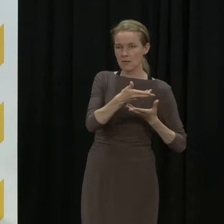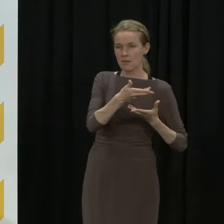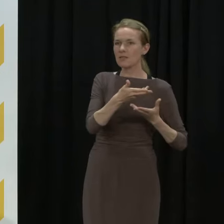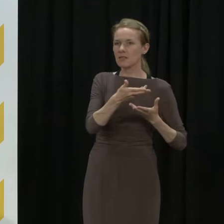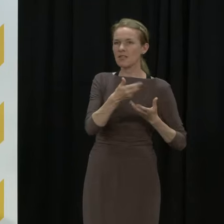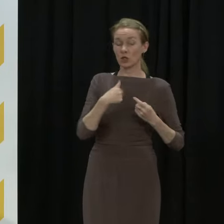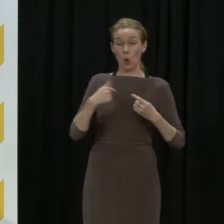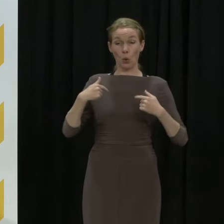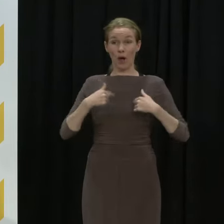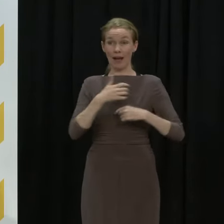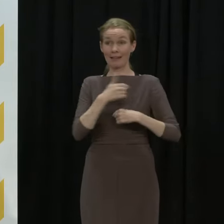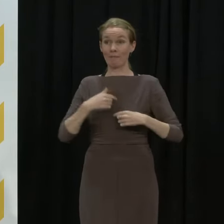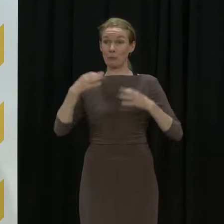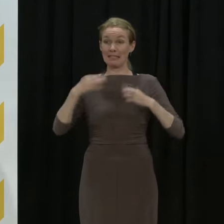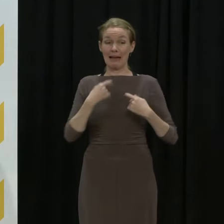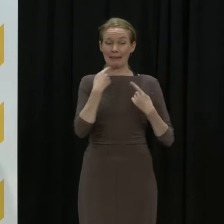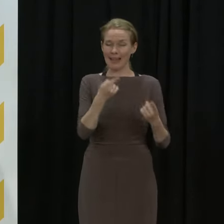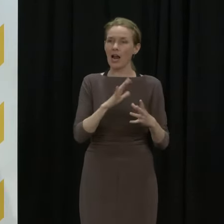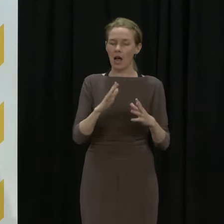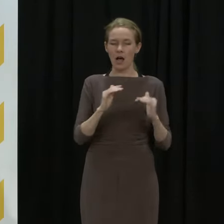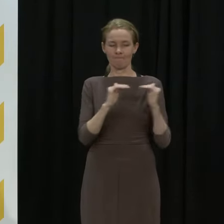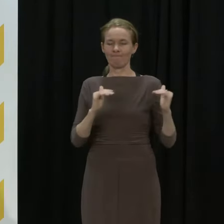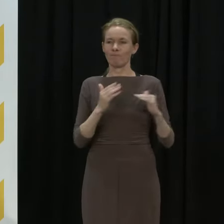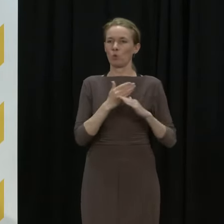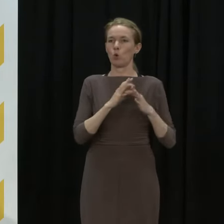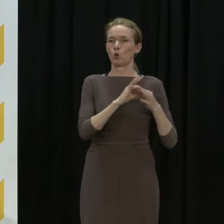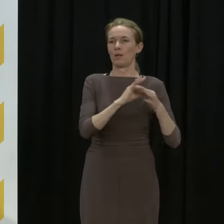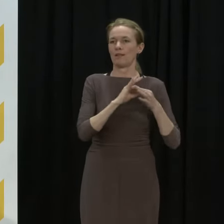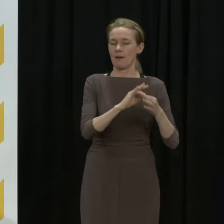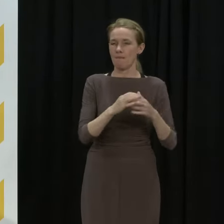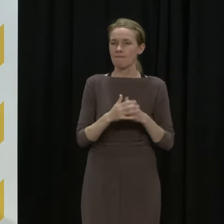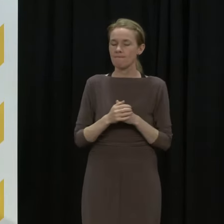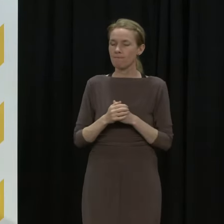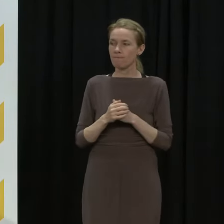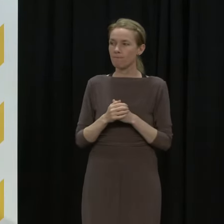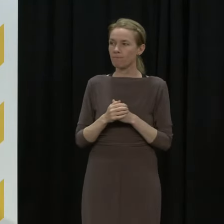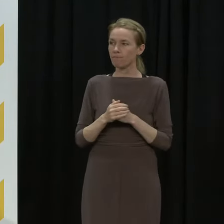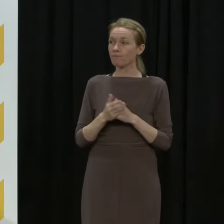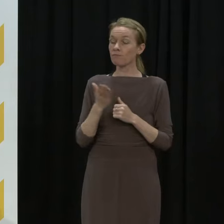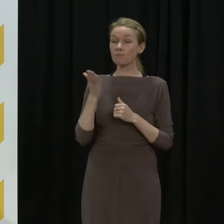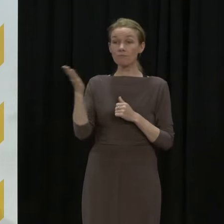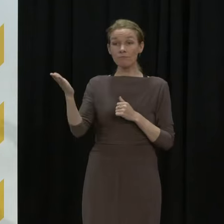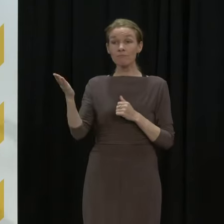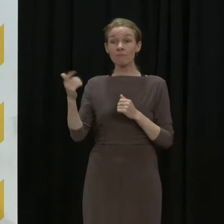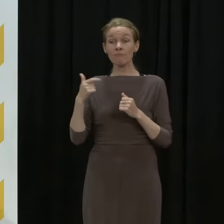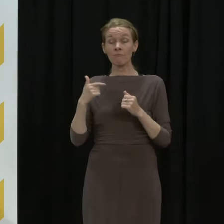conjunction with industry. We will work through exactly